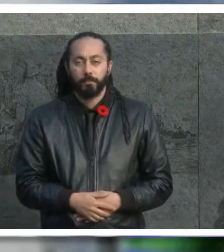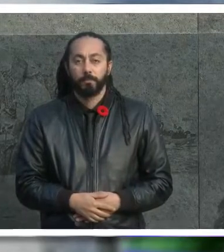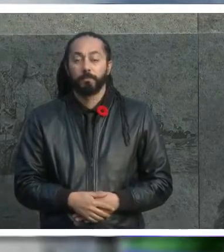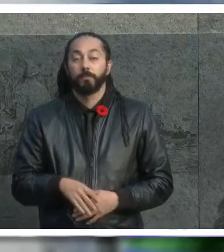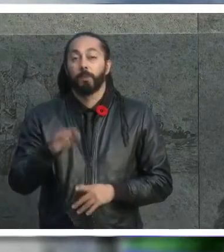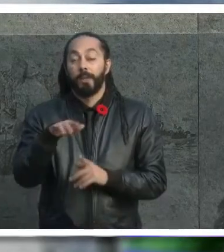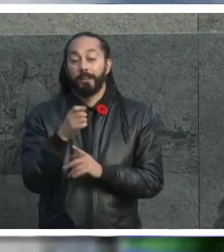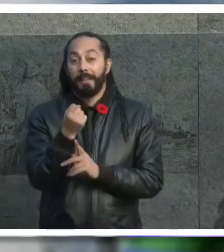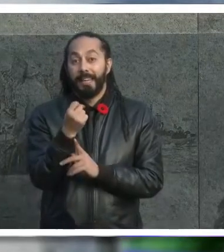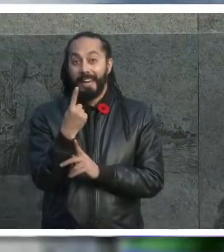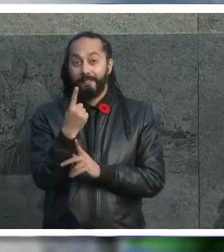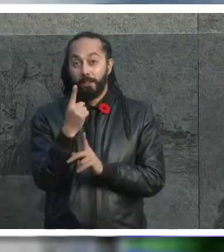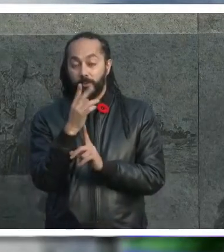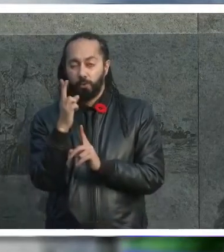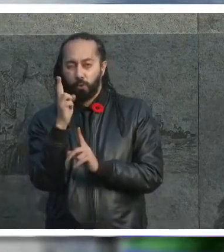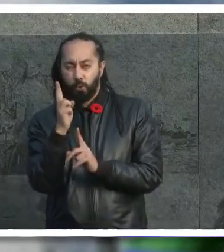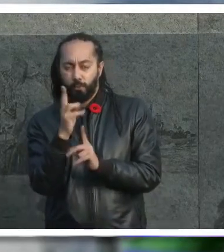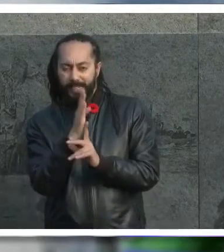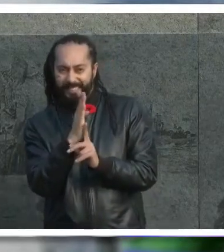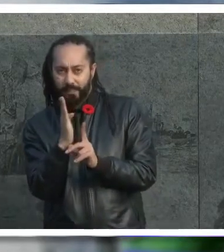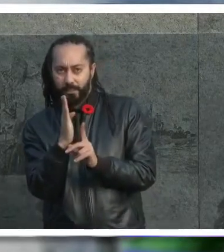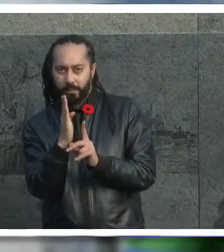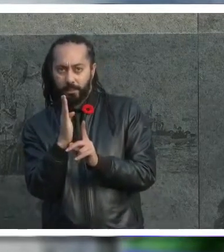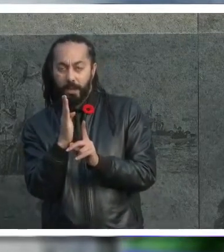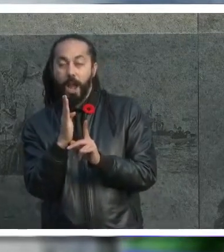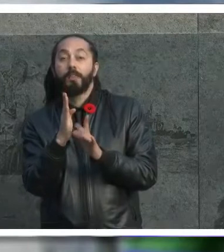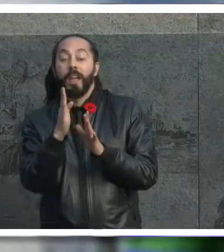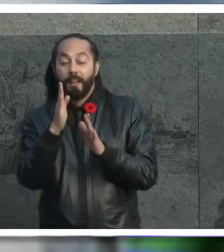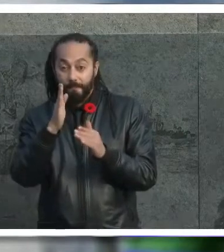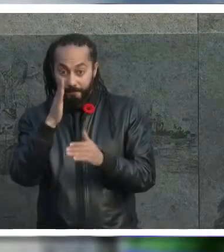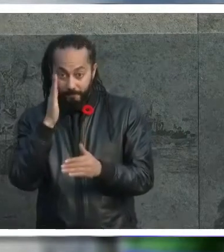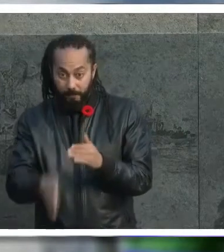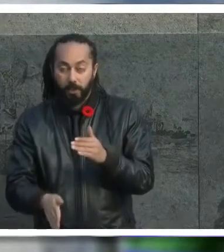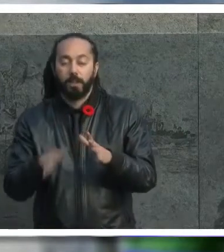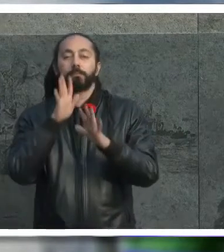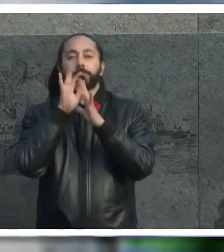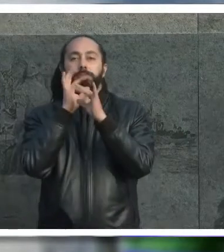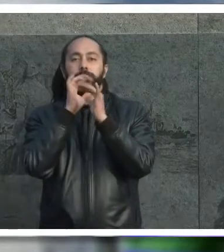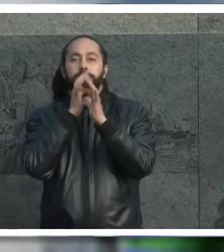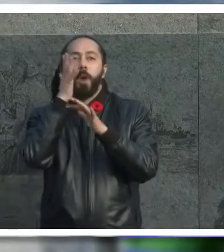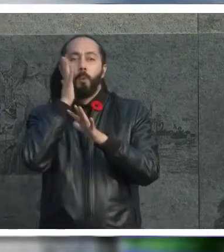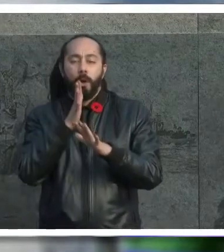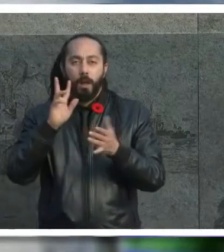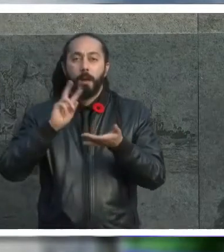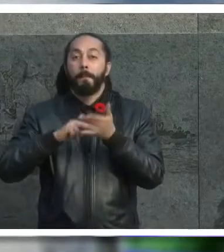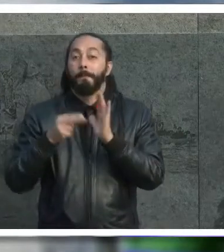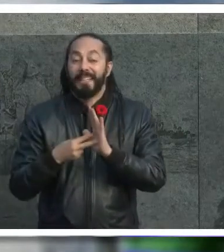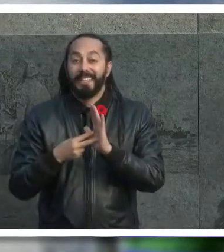the silence will be broken by the sound of a bugler playing Reverently